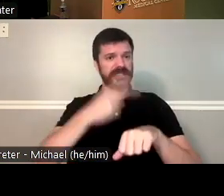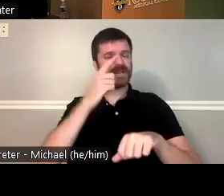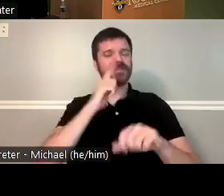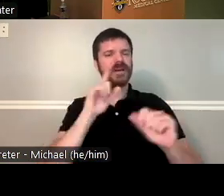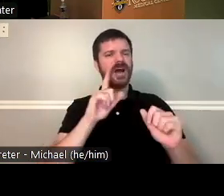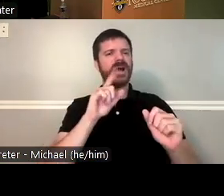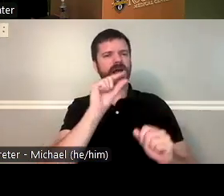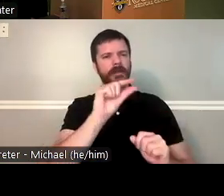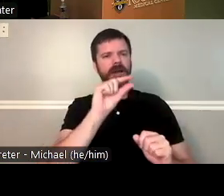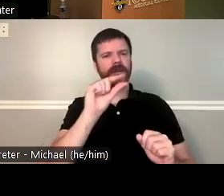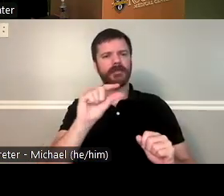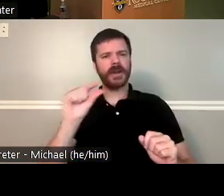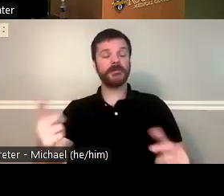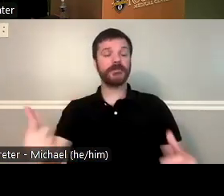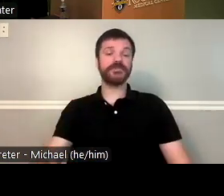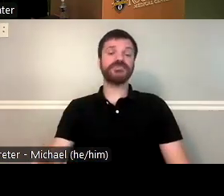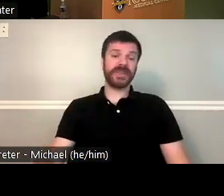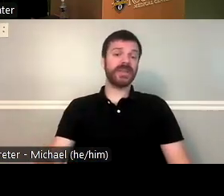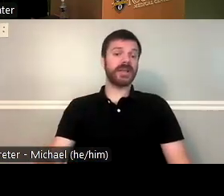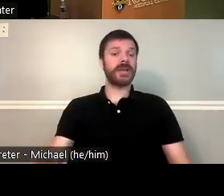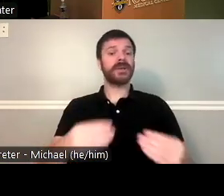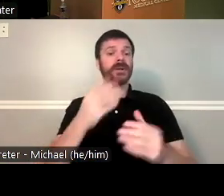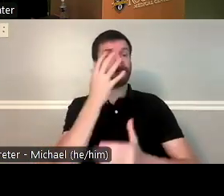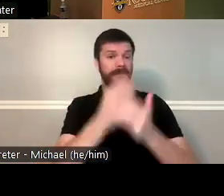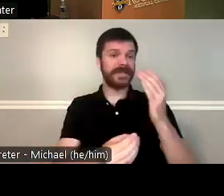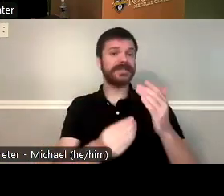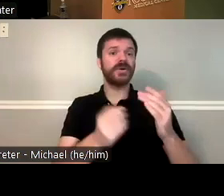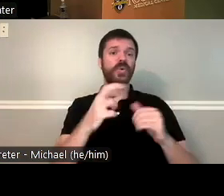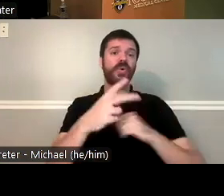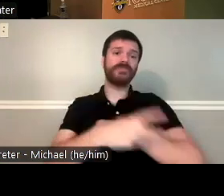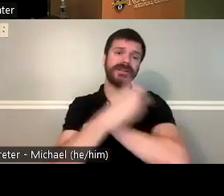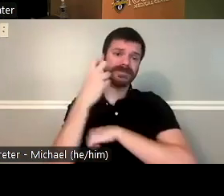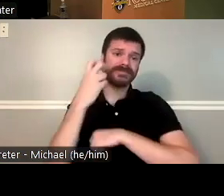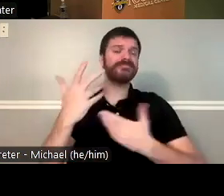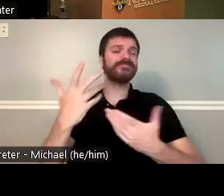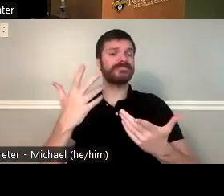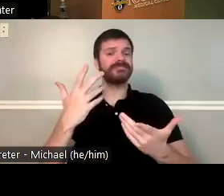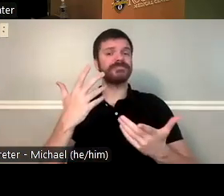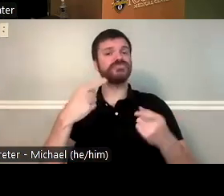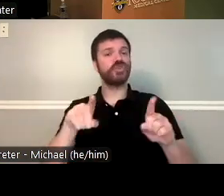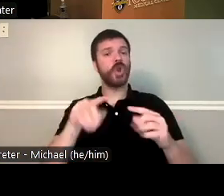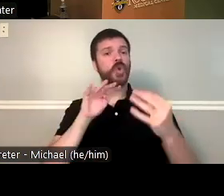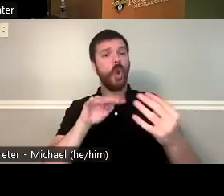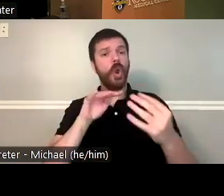members and we're seeing that particularly in war or where you don't know is someone still alive or